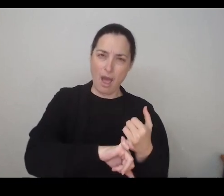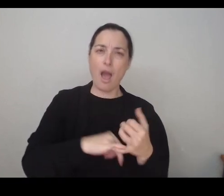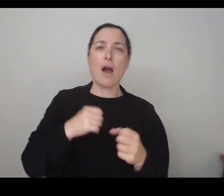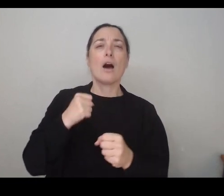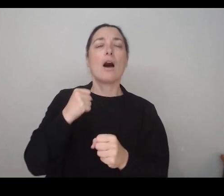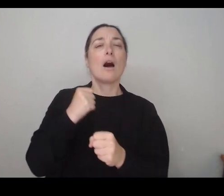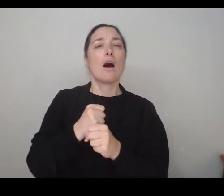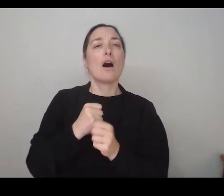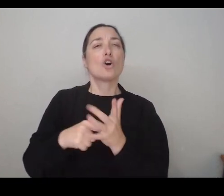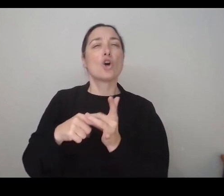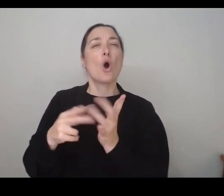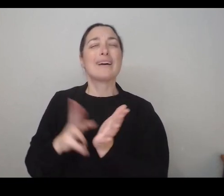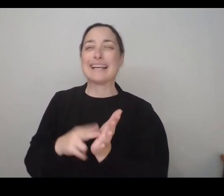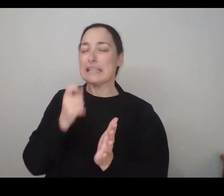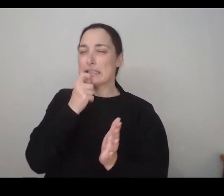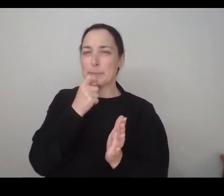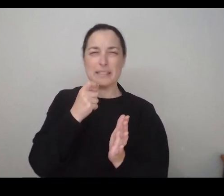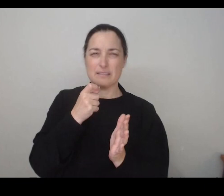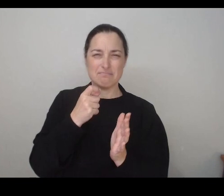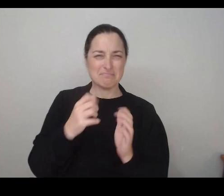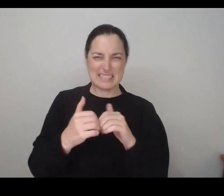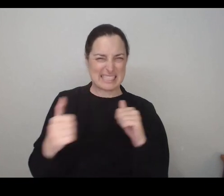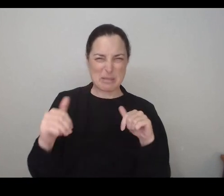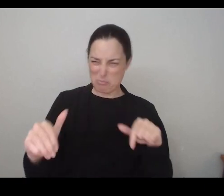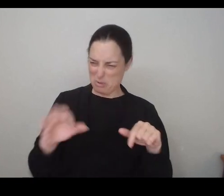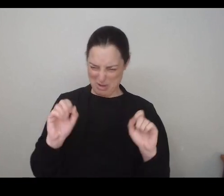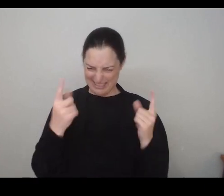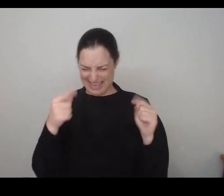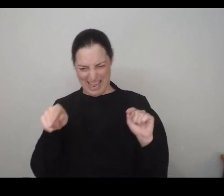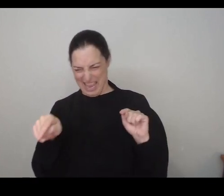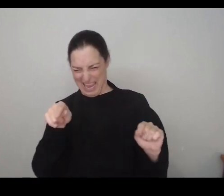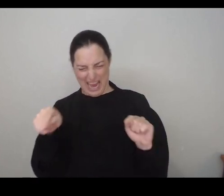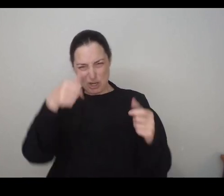I didn't understand the connection between the two artists. They knew each other for a long time.